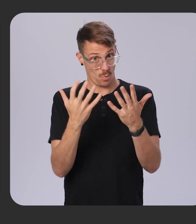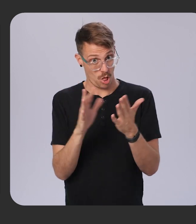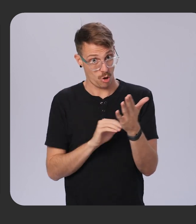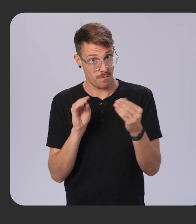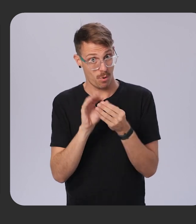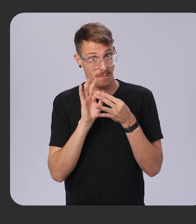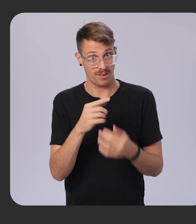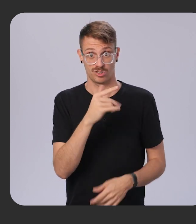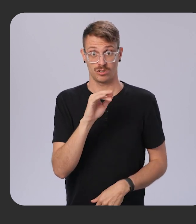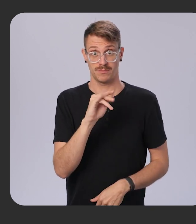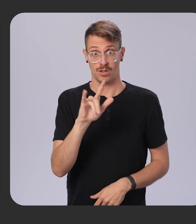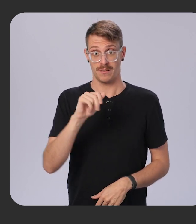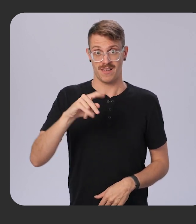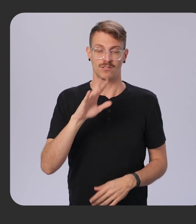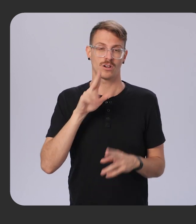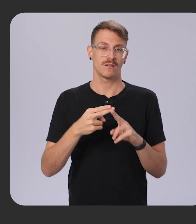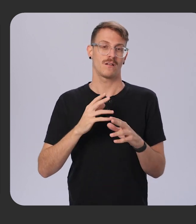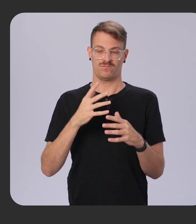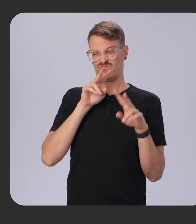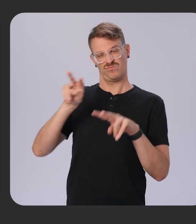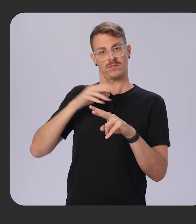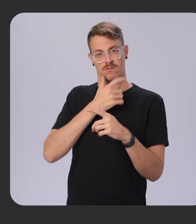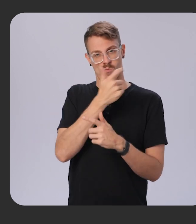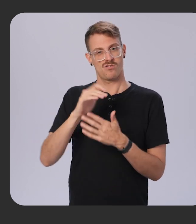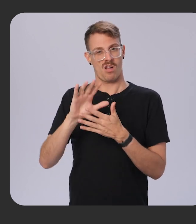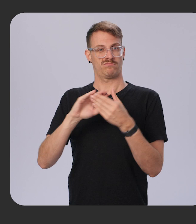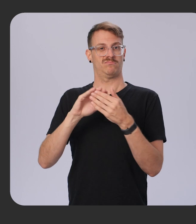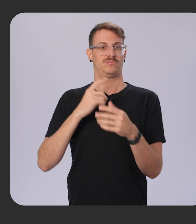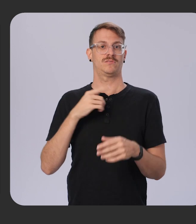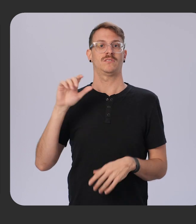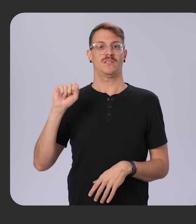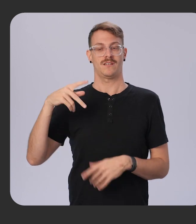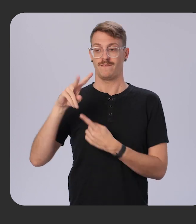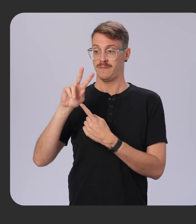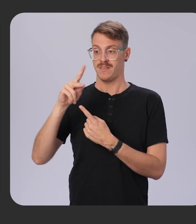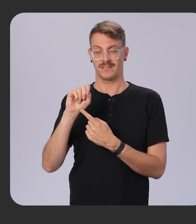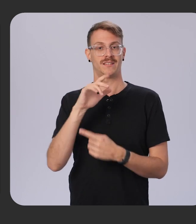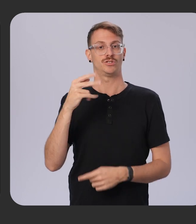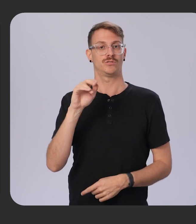check out our talk "VPS and ARCore Geospatial API."